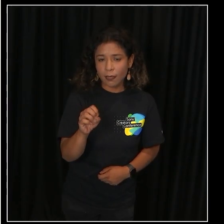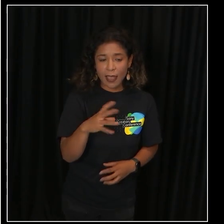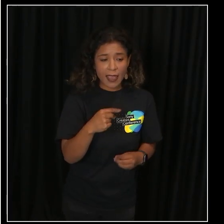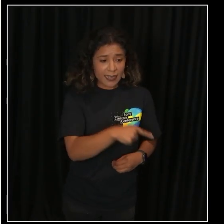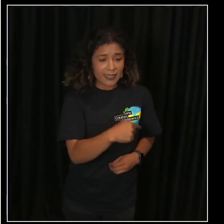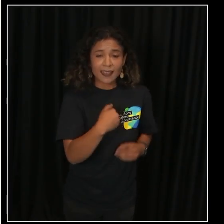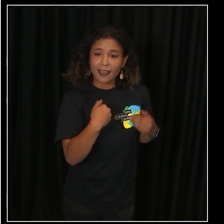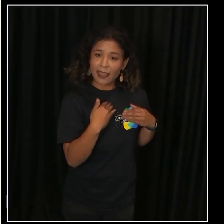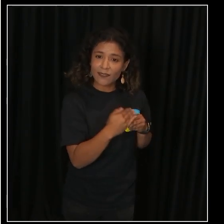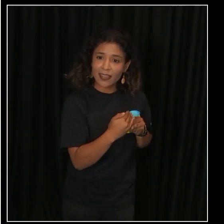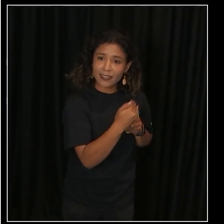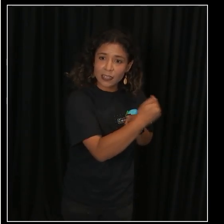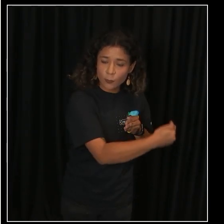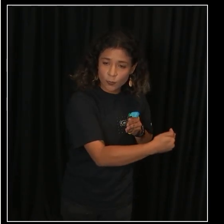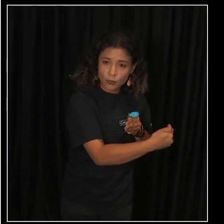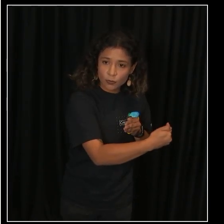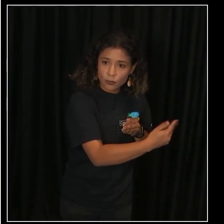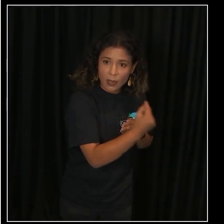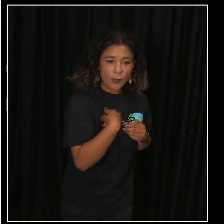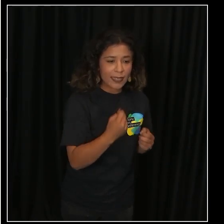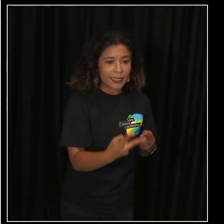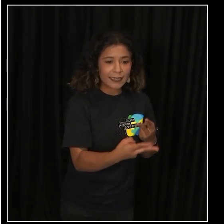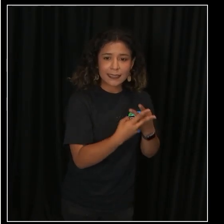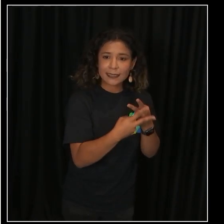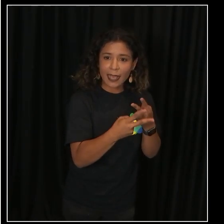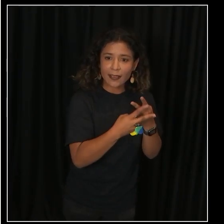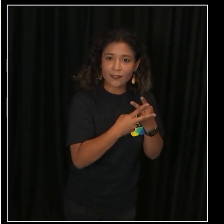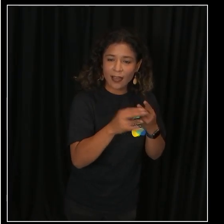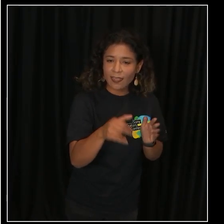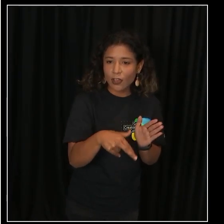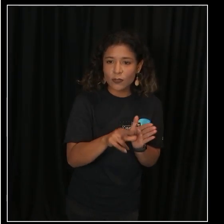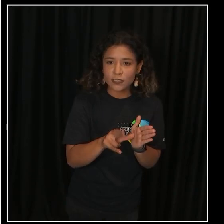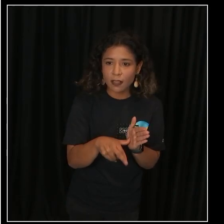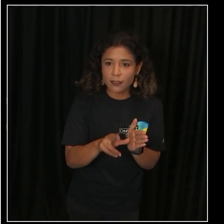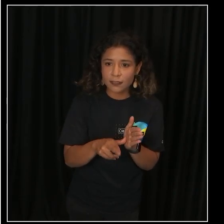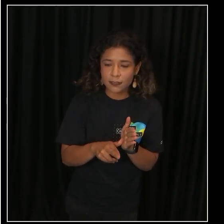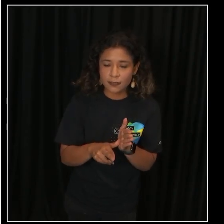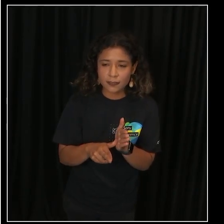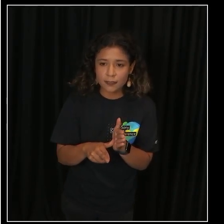and they can store the results directly into group shared memory. There is a catch. Of course.